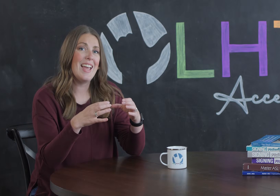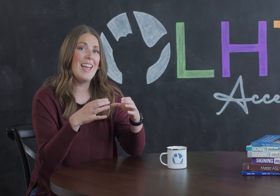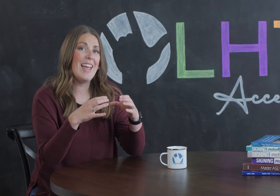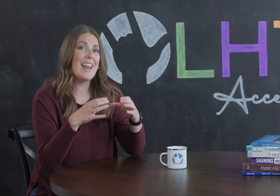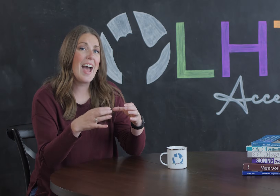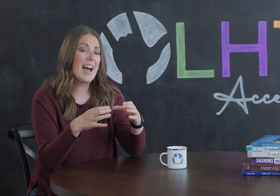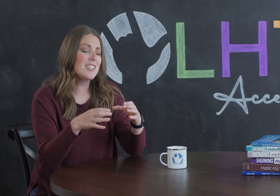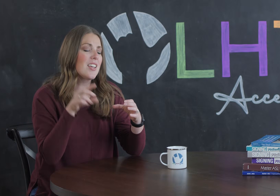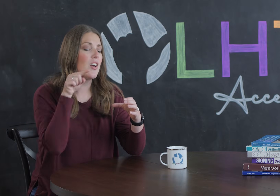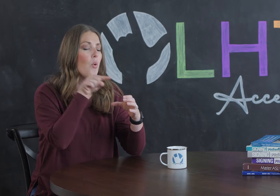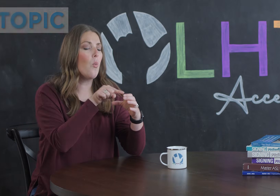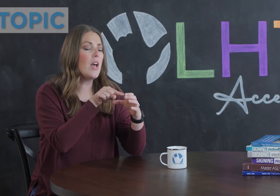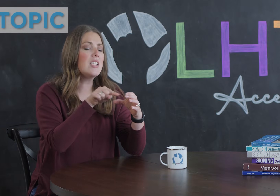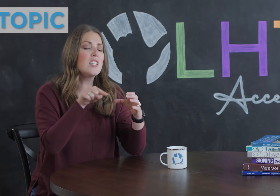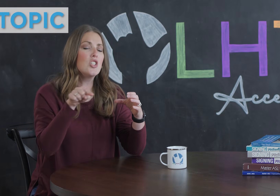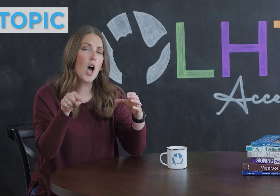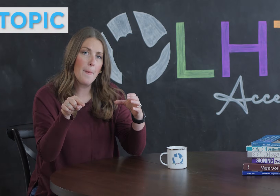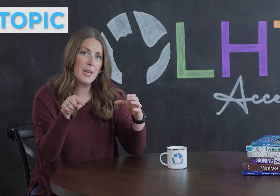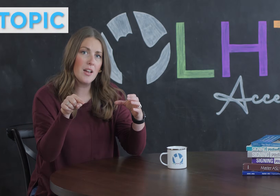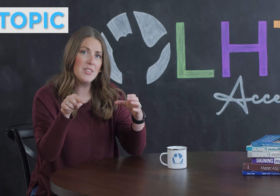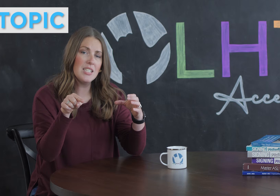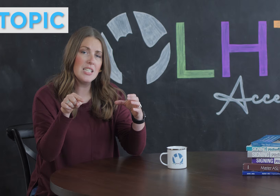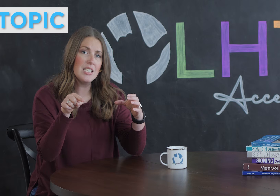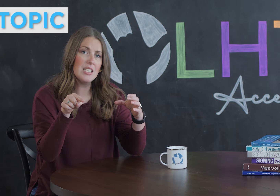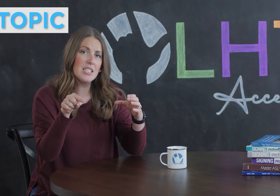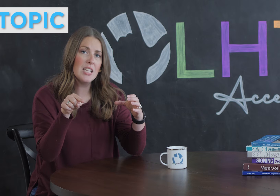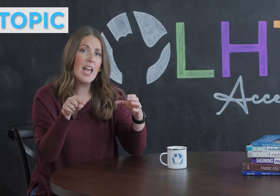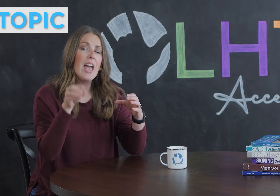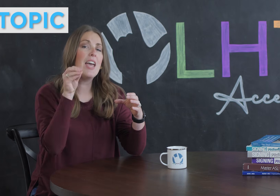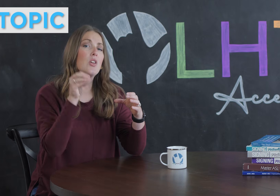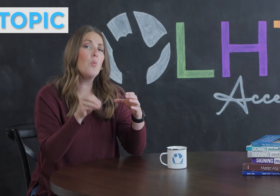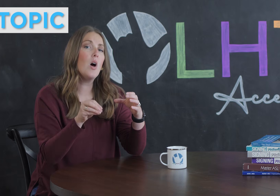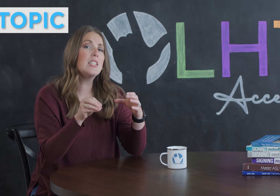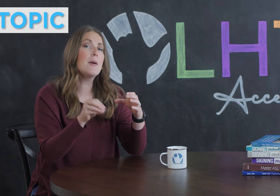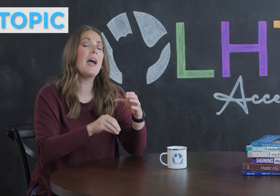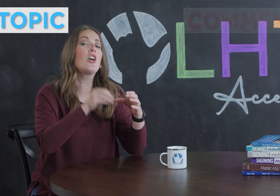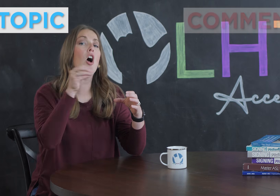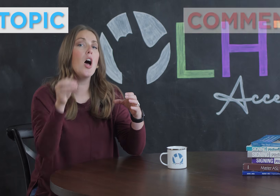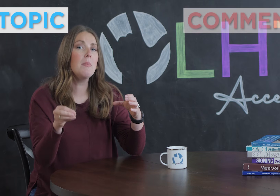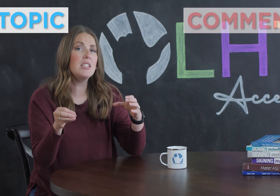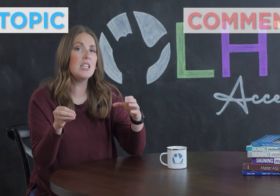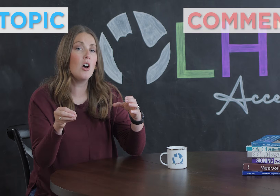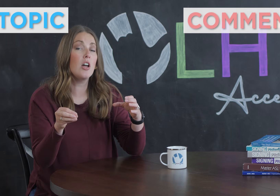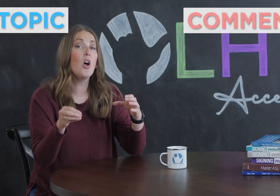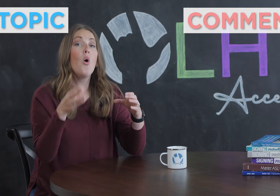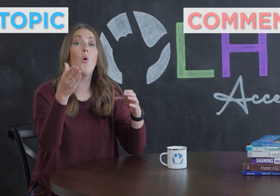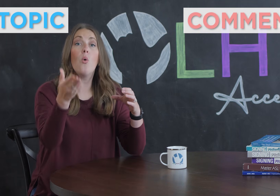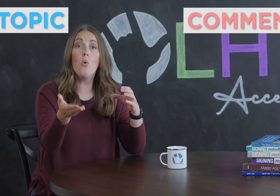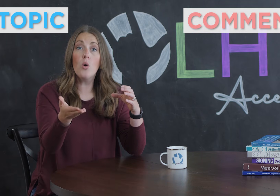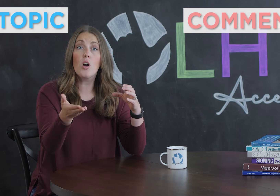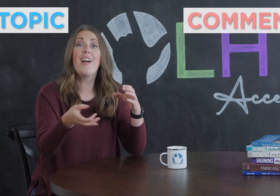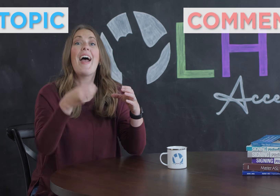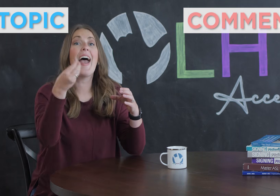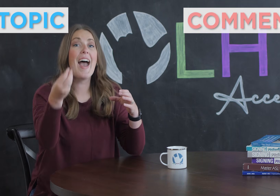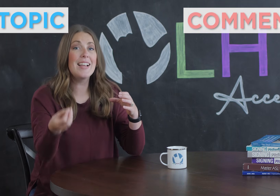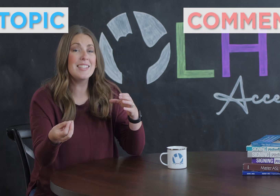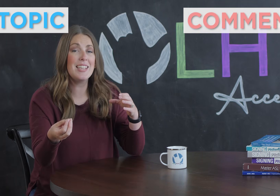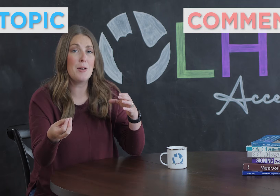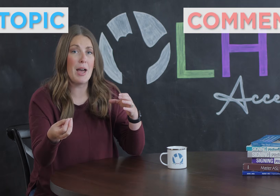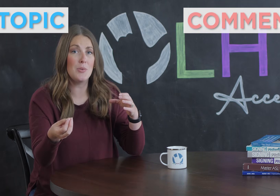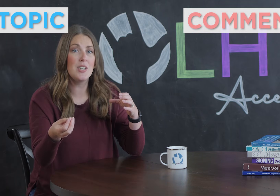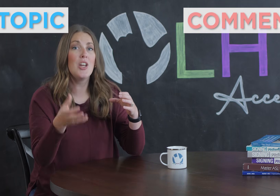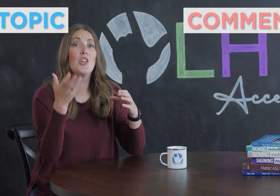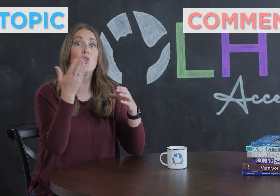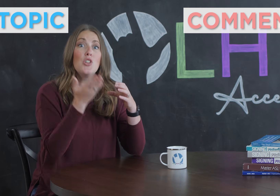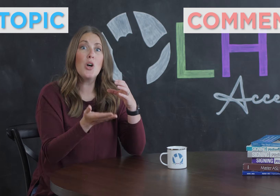and ask what is the topic of the sentence and then what am I commenting on or asking about. You'll